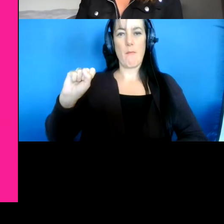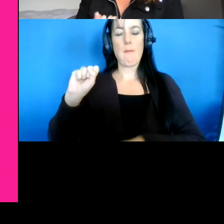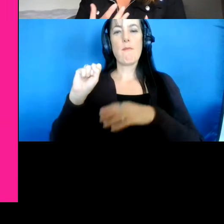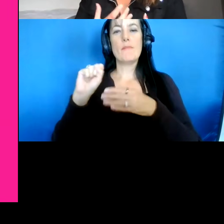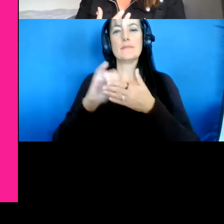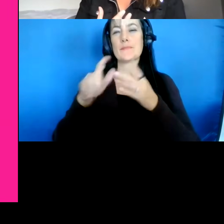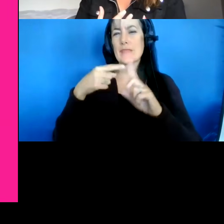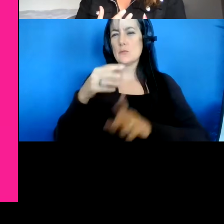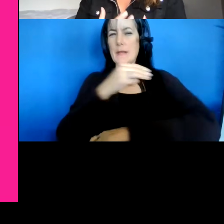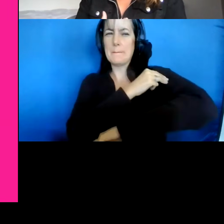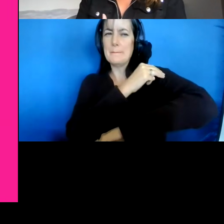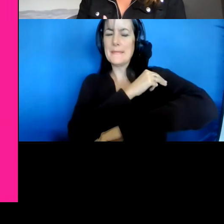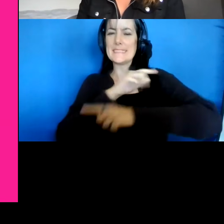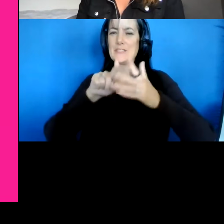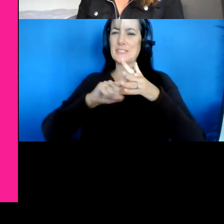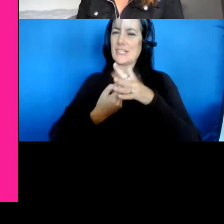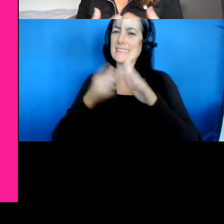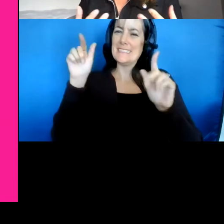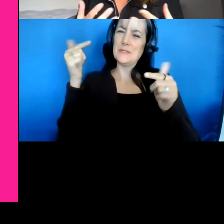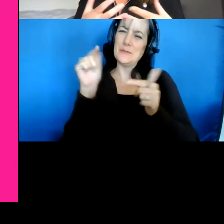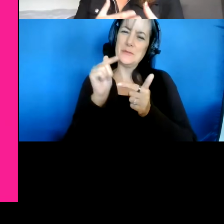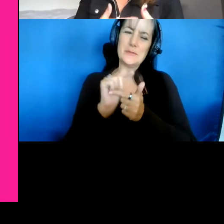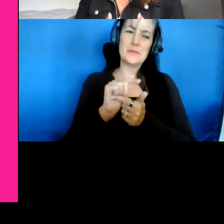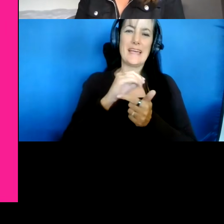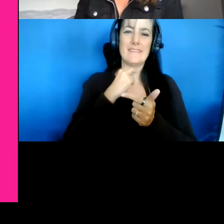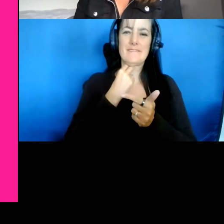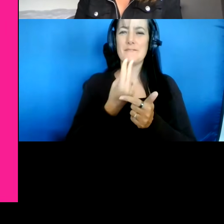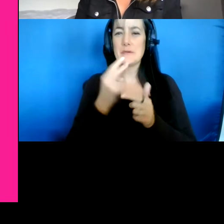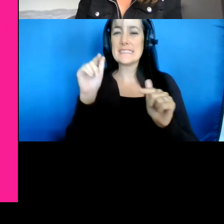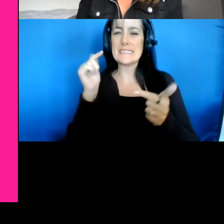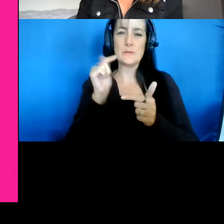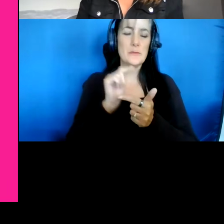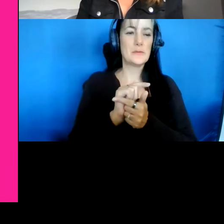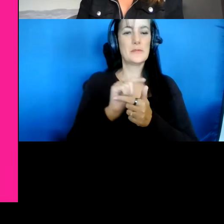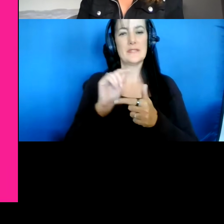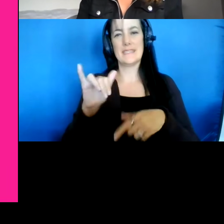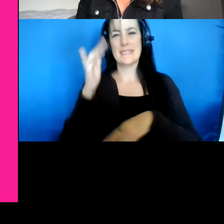to work and your voice slowly stops to work, hence it being called locked in syndrome.